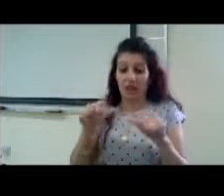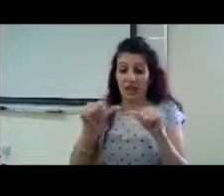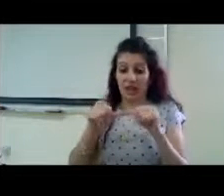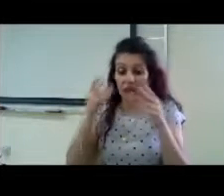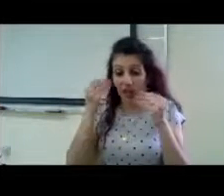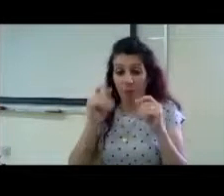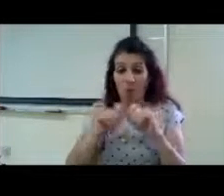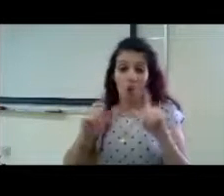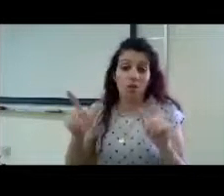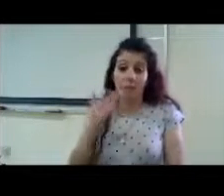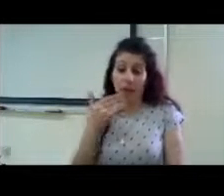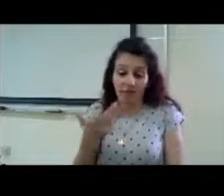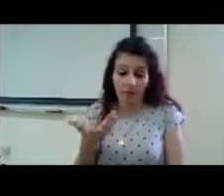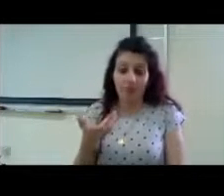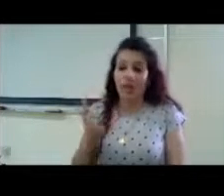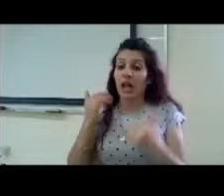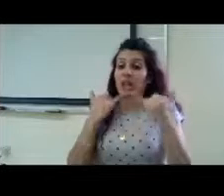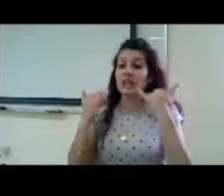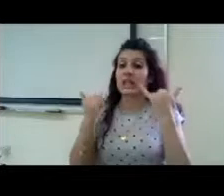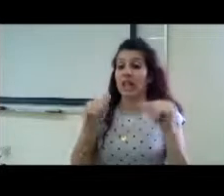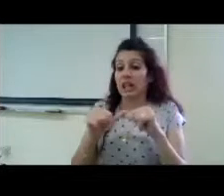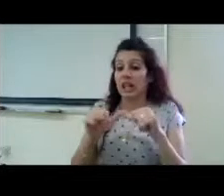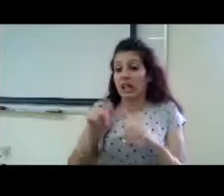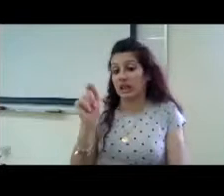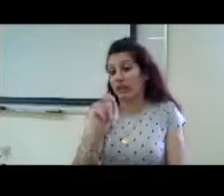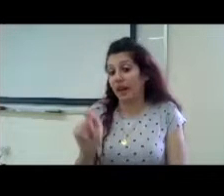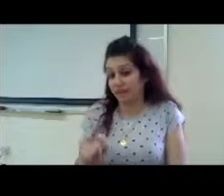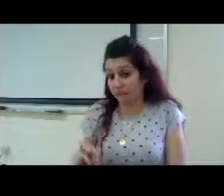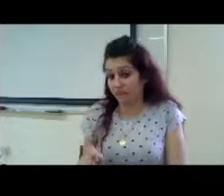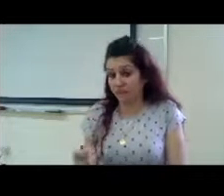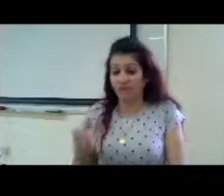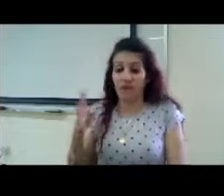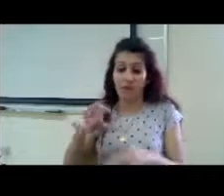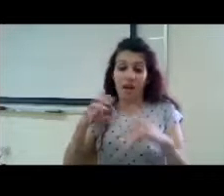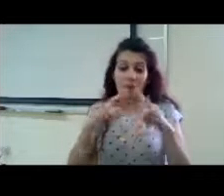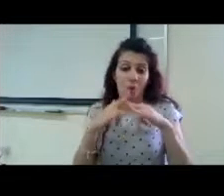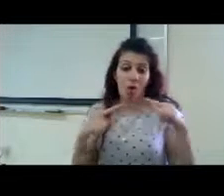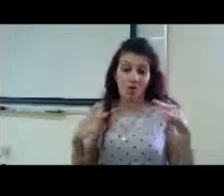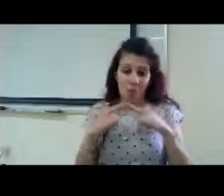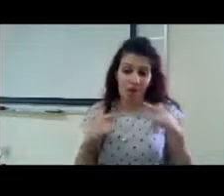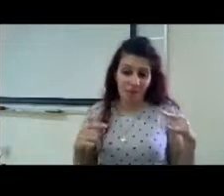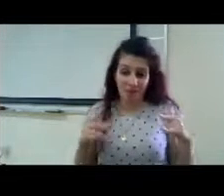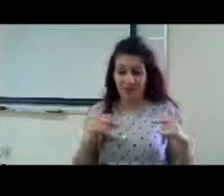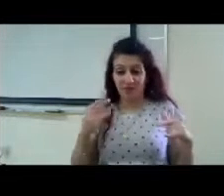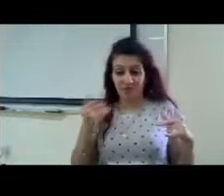sessions that were delivered for parents or were delivered to the learners